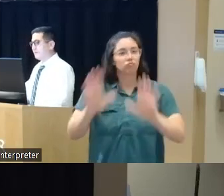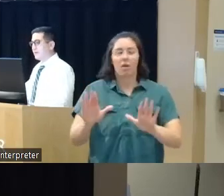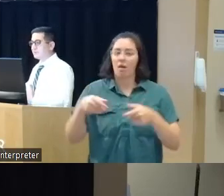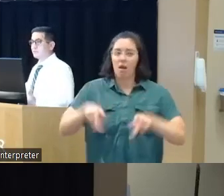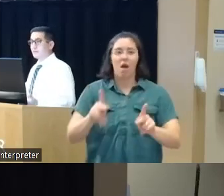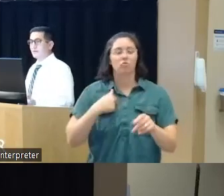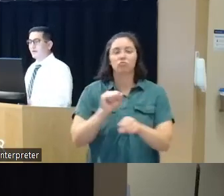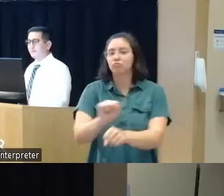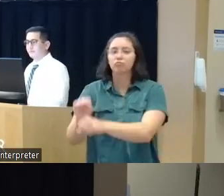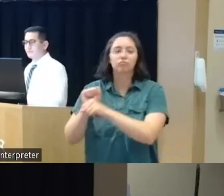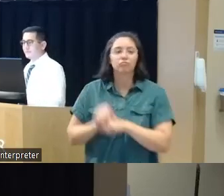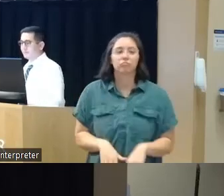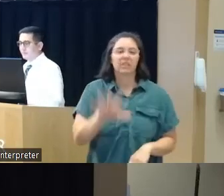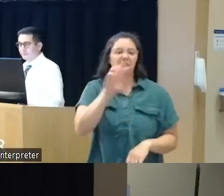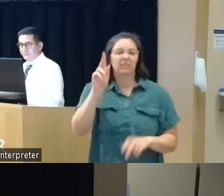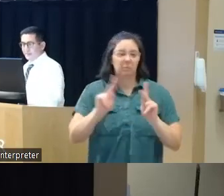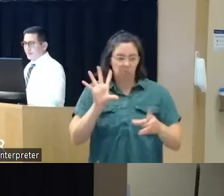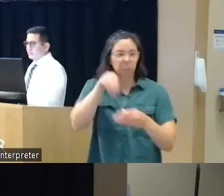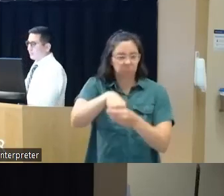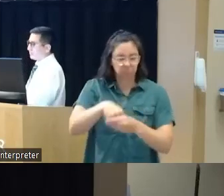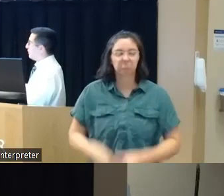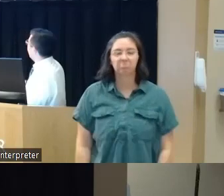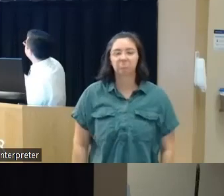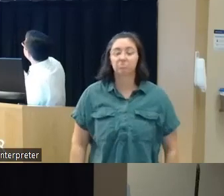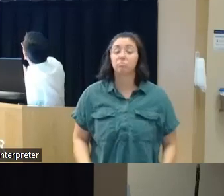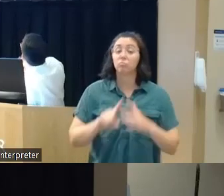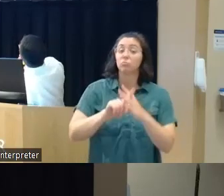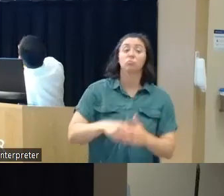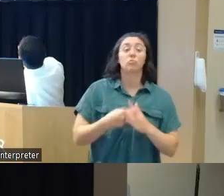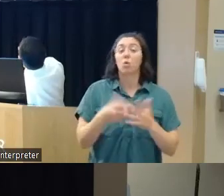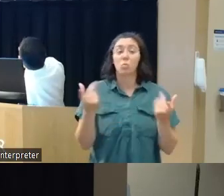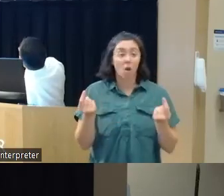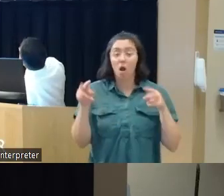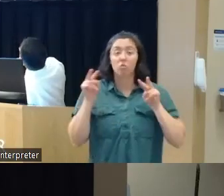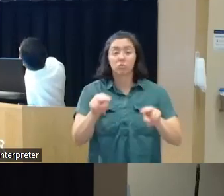that allowed us to do that in about 50 people and so we started off by looking at the macula